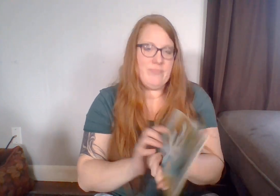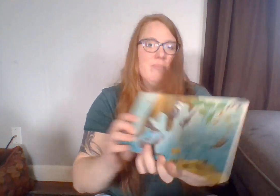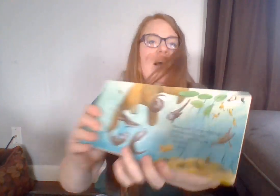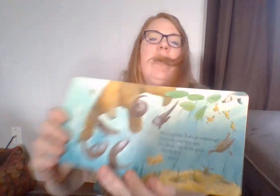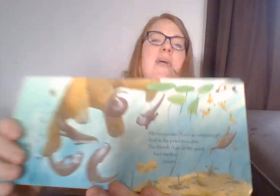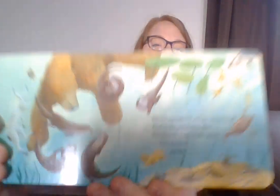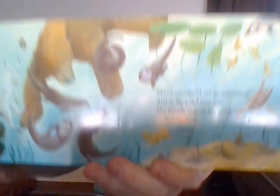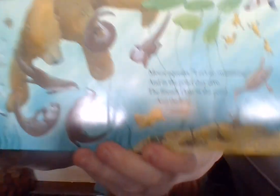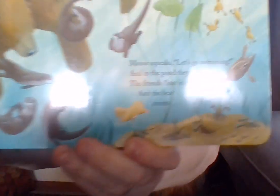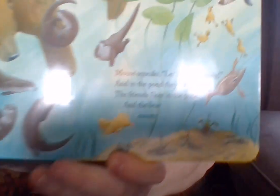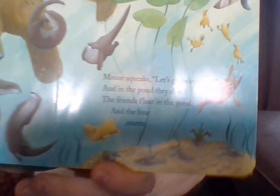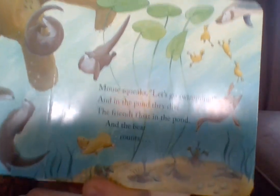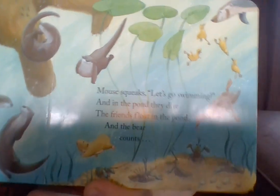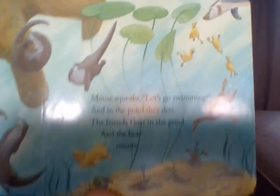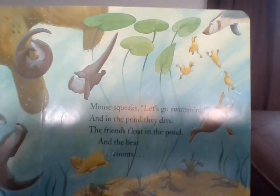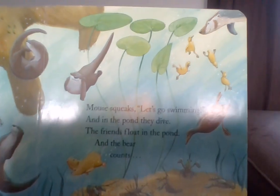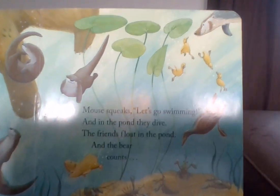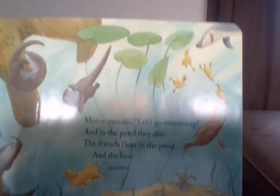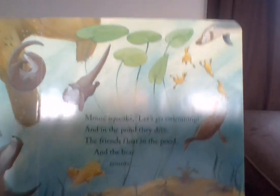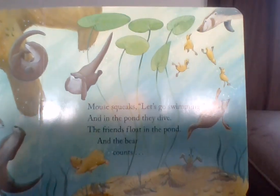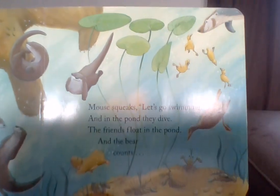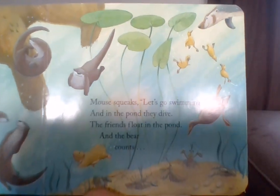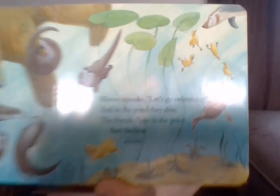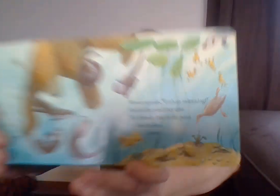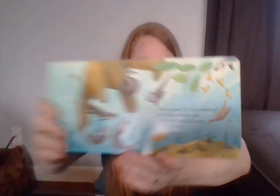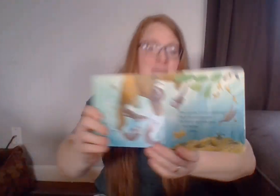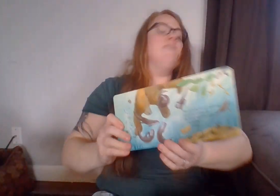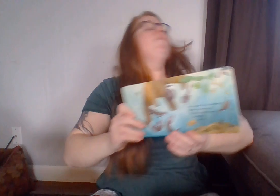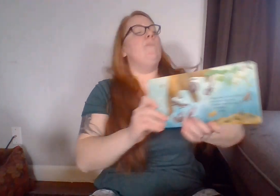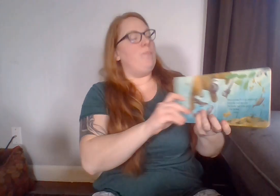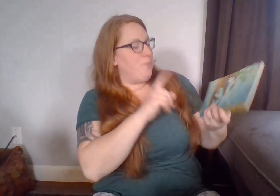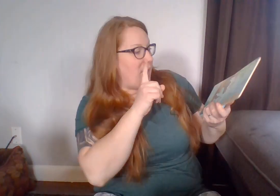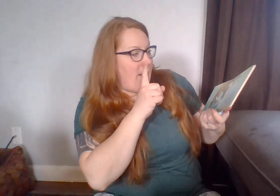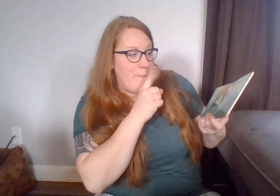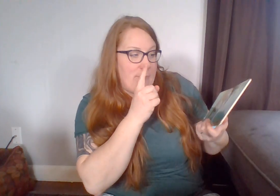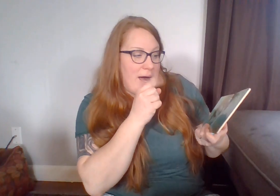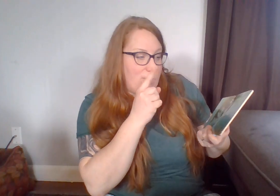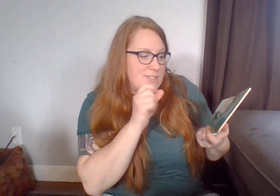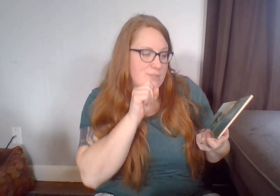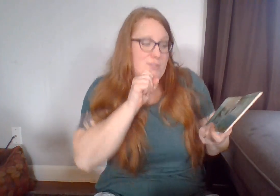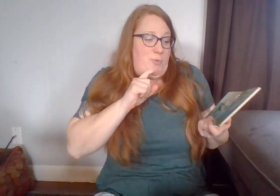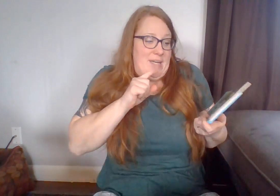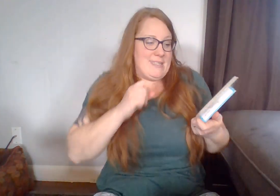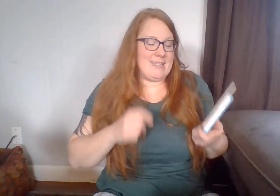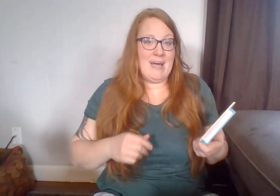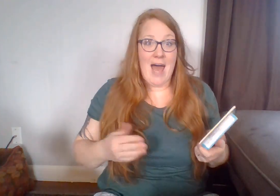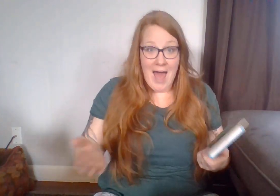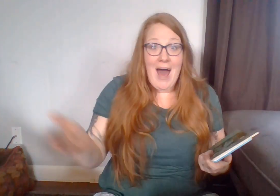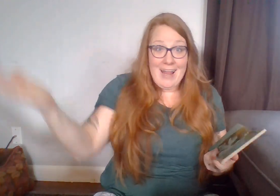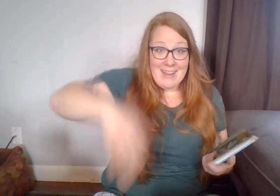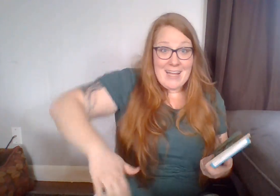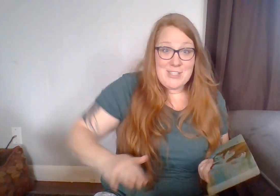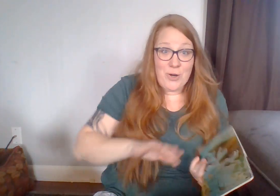here we go who's next? Mouse squeaks "let's go